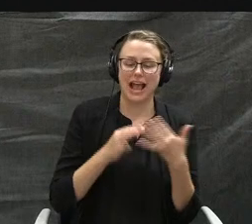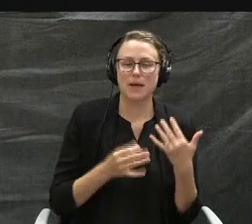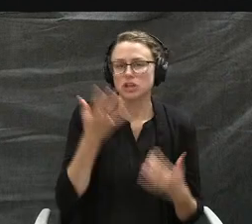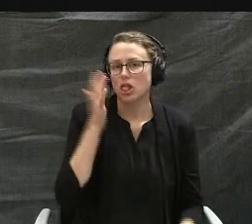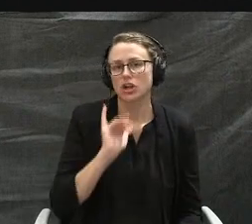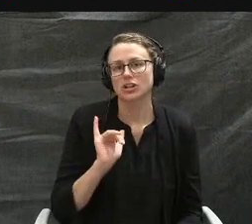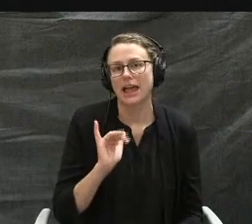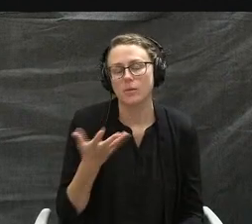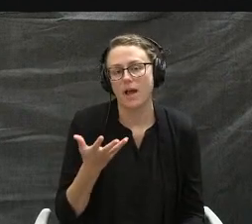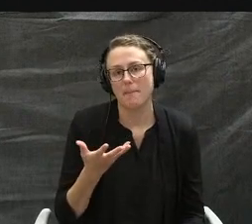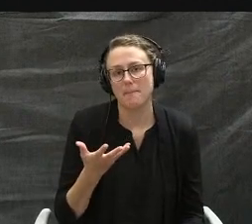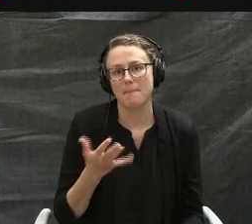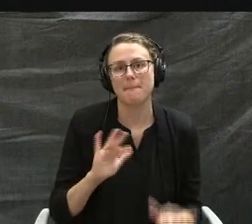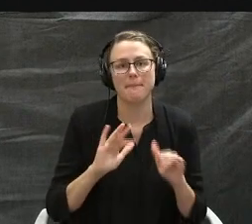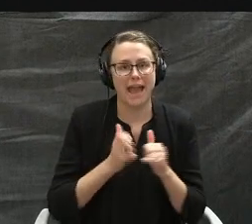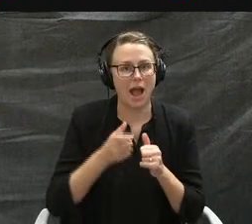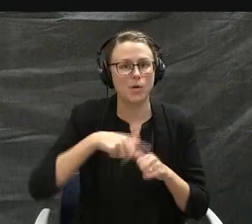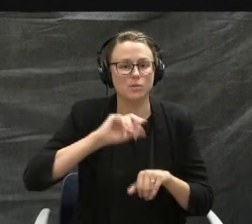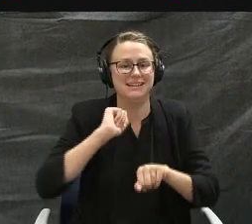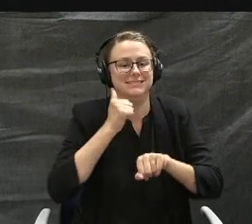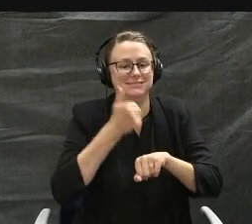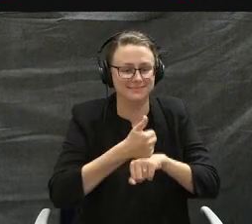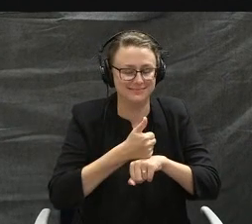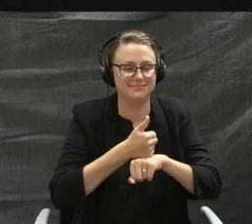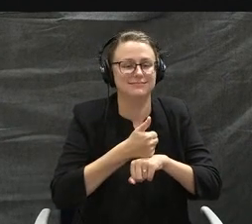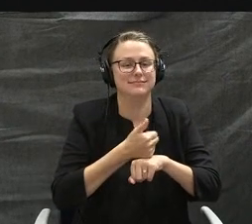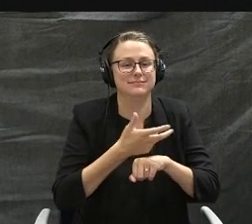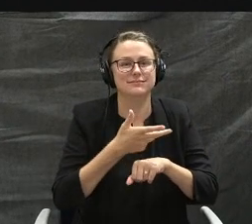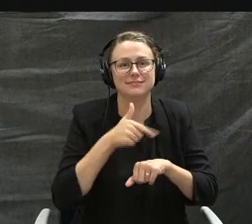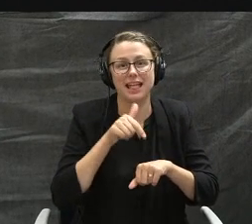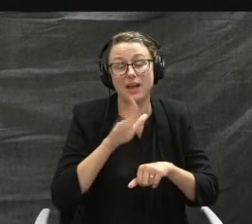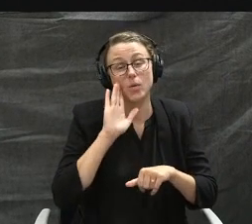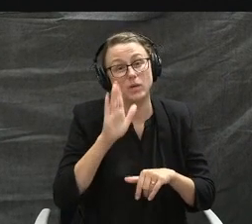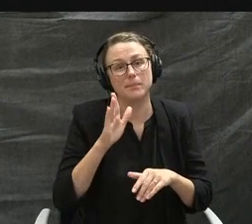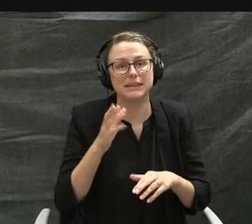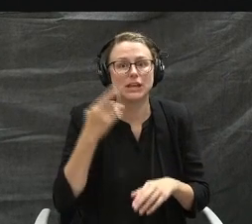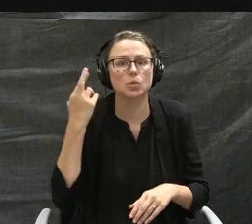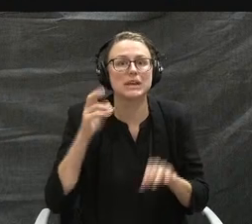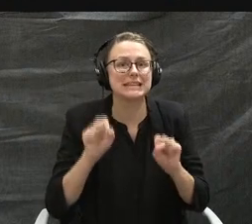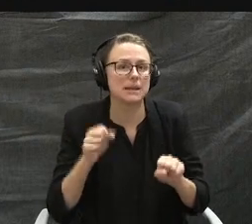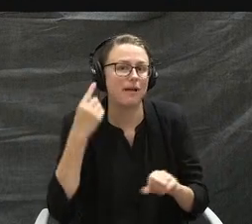do that in a way that is going to be reasonable for teachers?